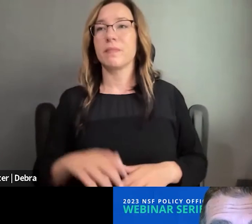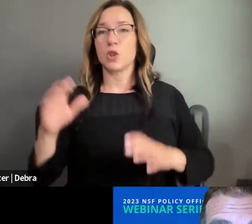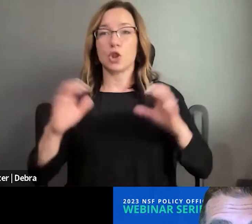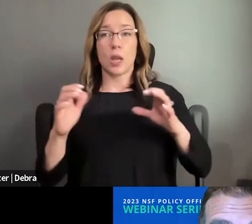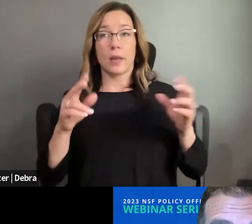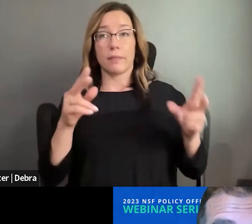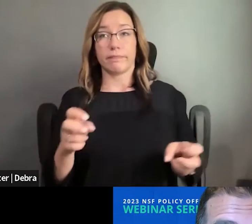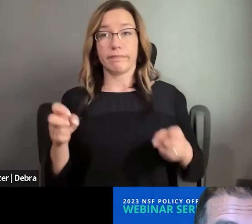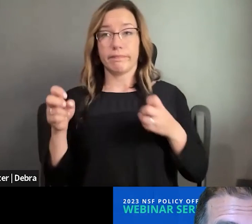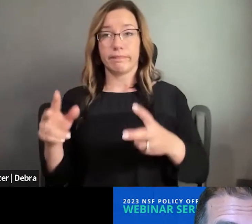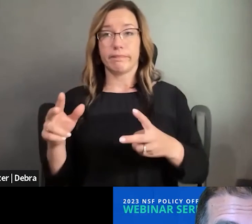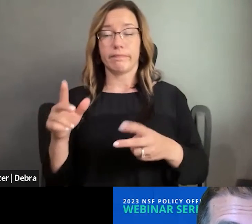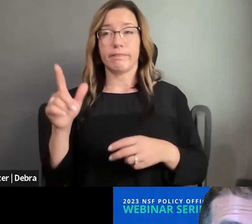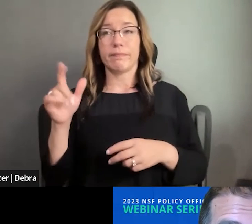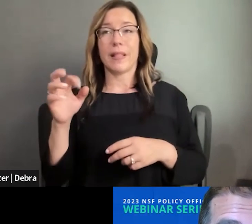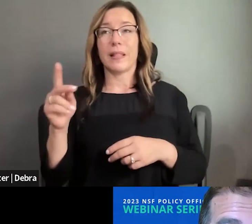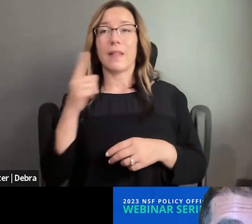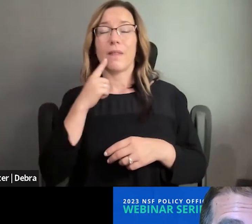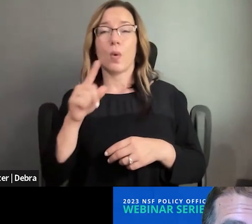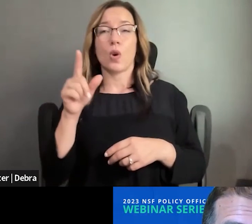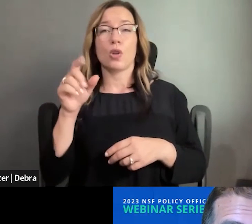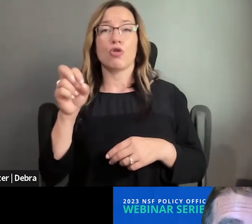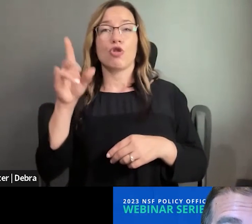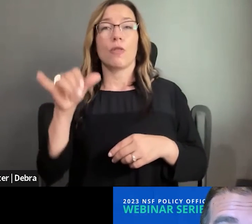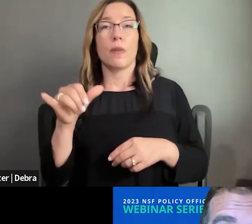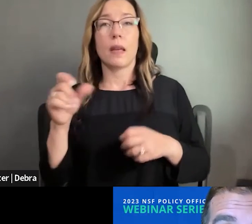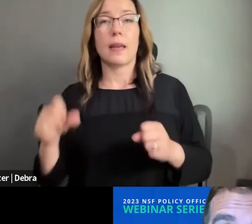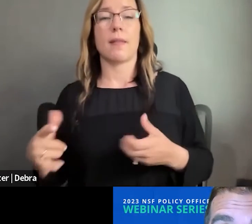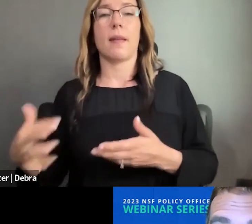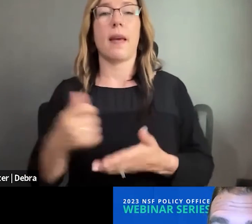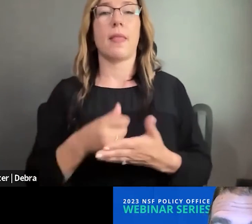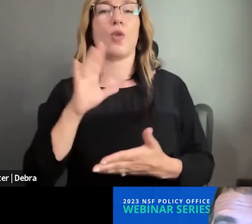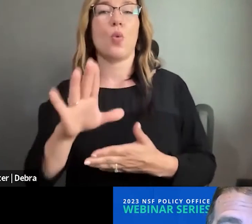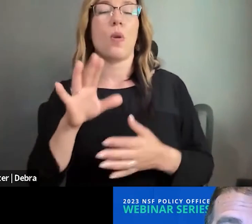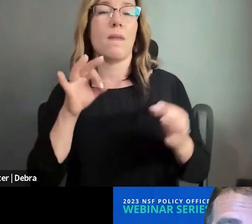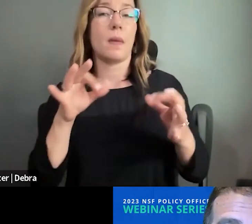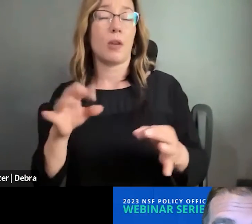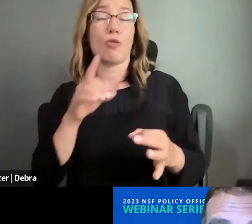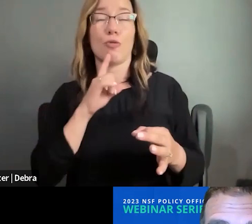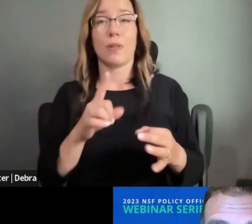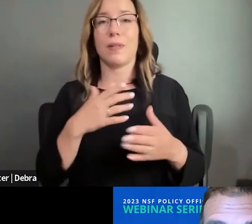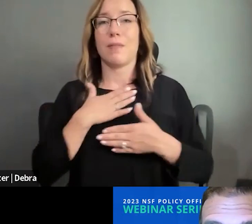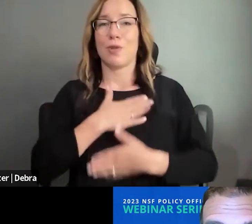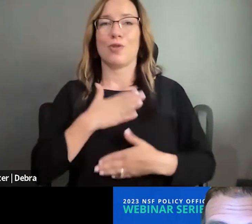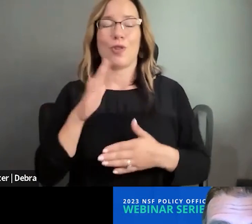to a survey so that we can get your feedback. We really appreciate your responses as